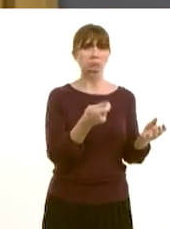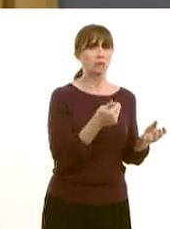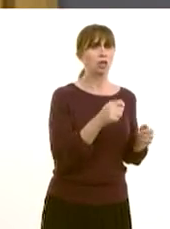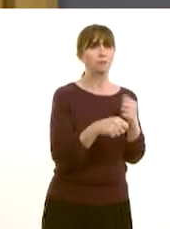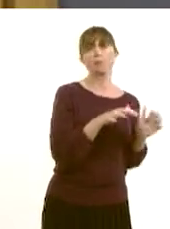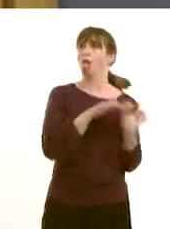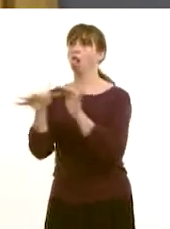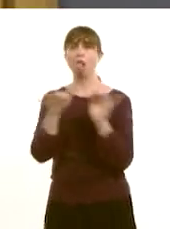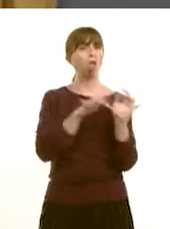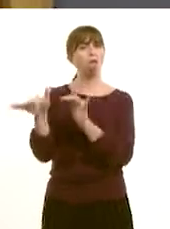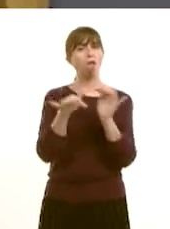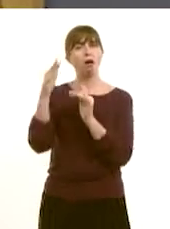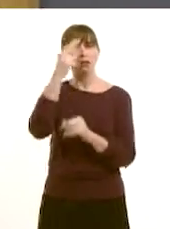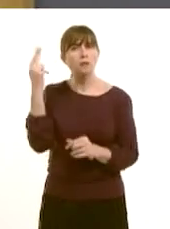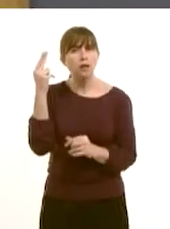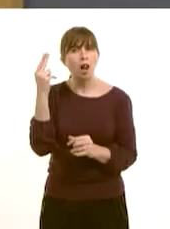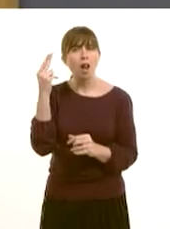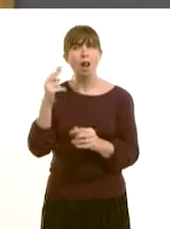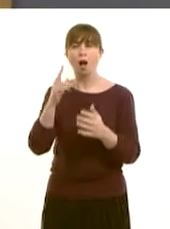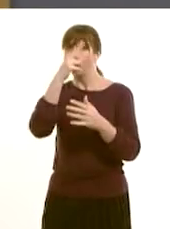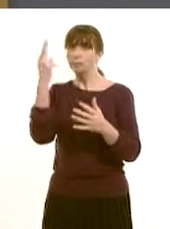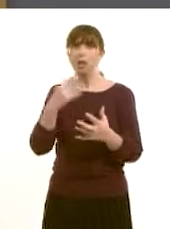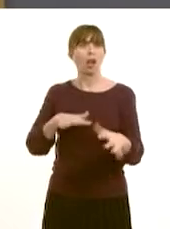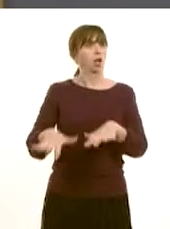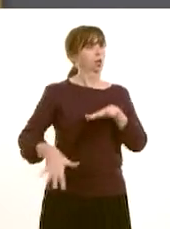increasing the demand on waiting times and services.